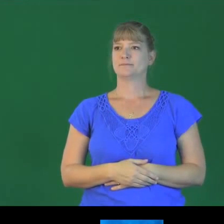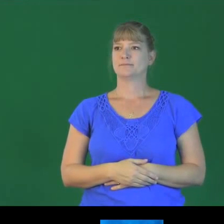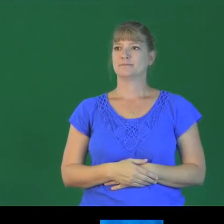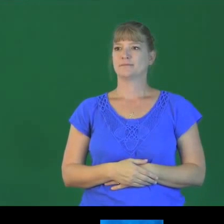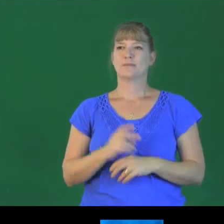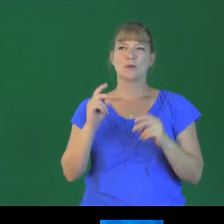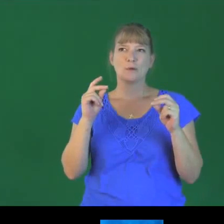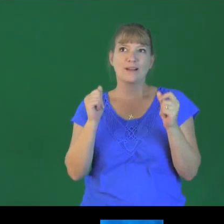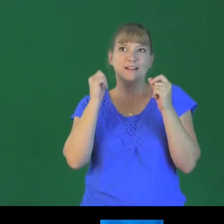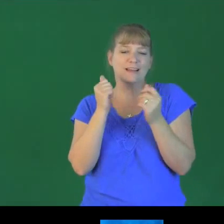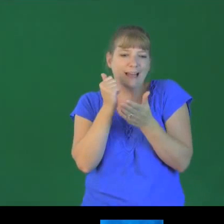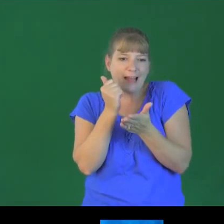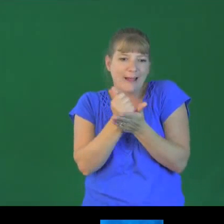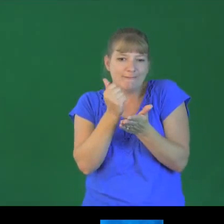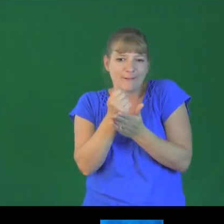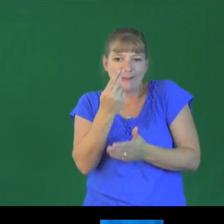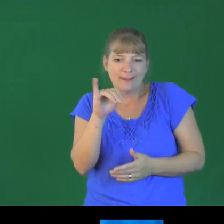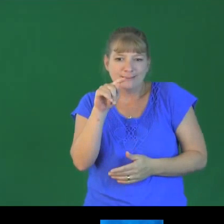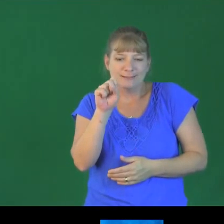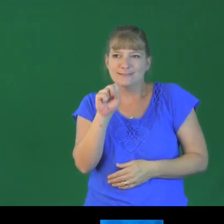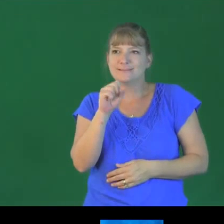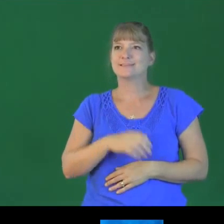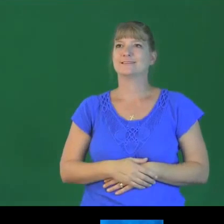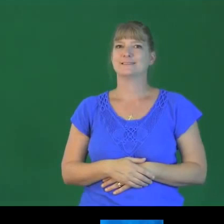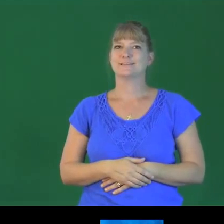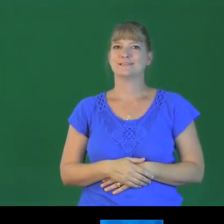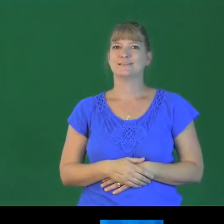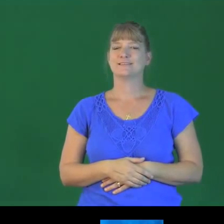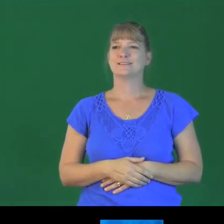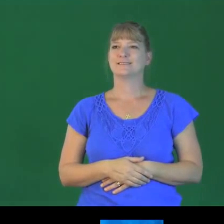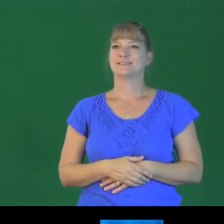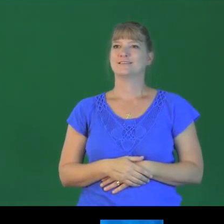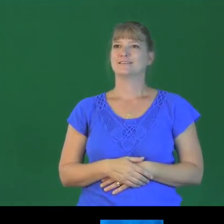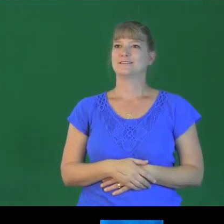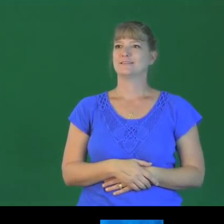Quickly some helpful hints.